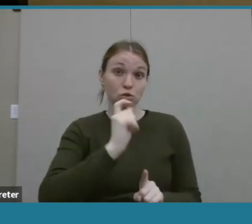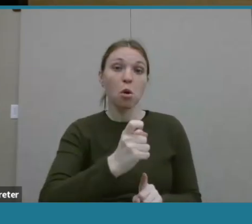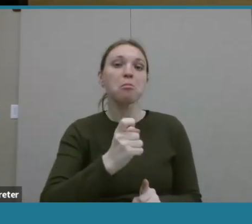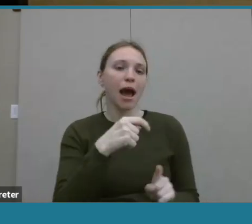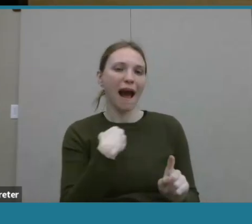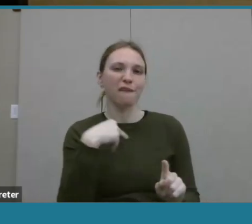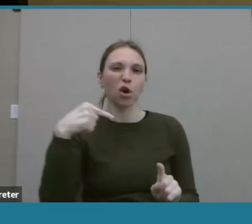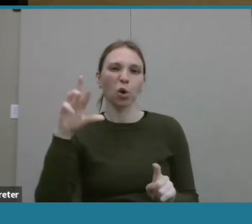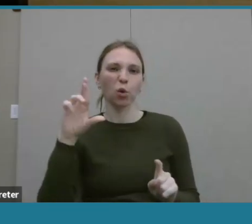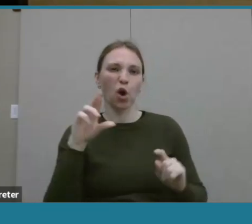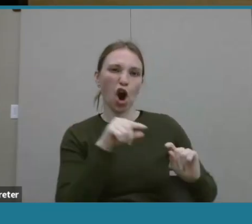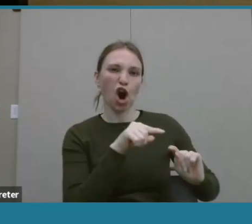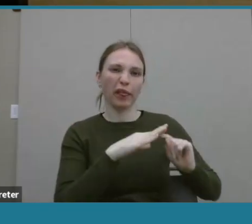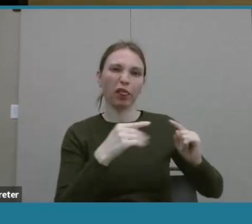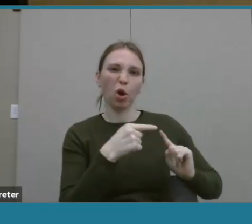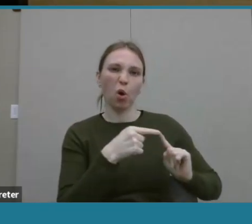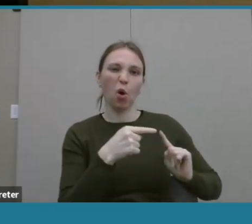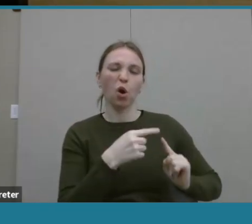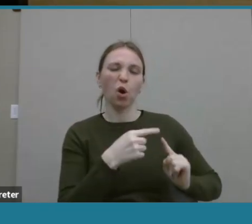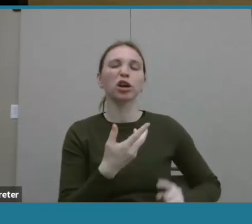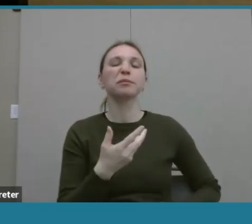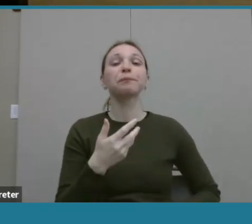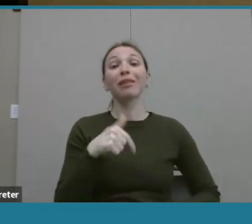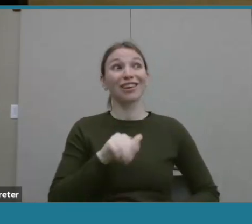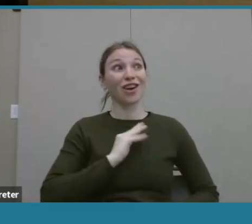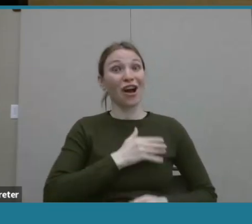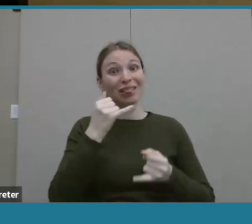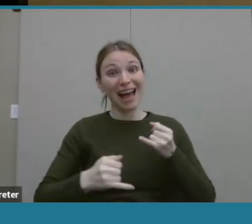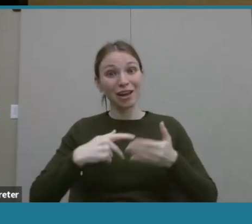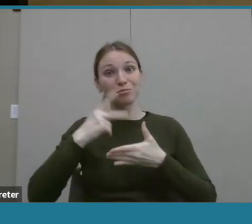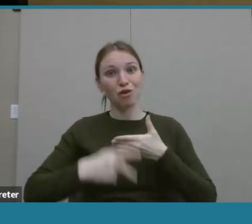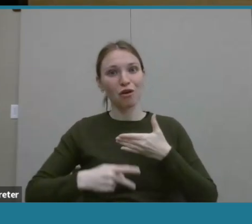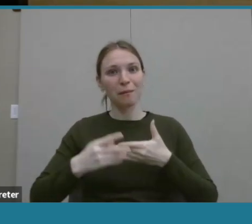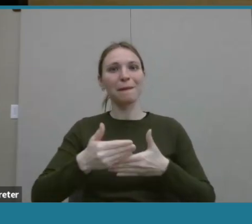This is the last program before we go on our summer break, so we will be